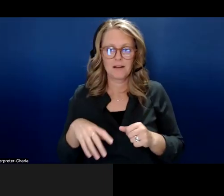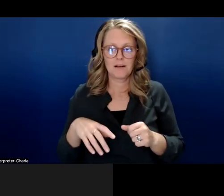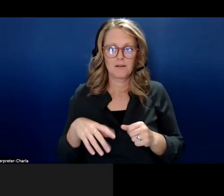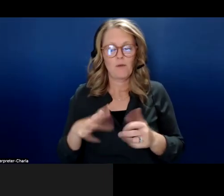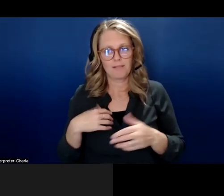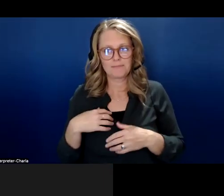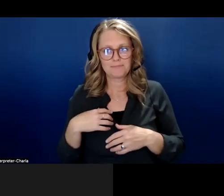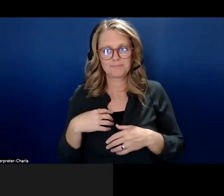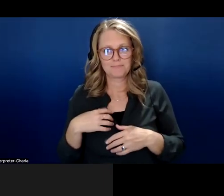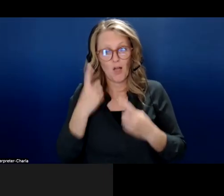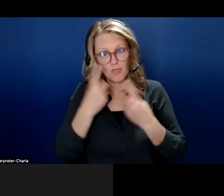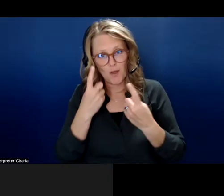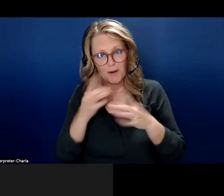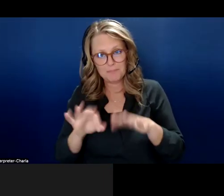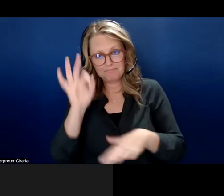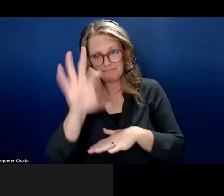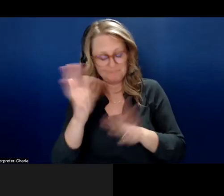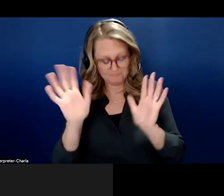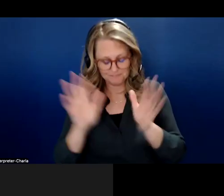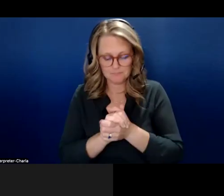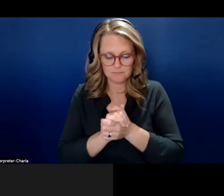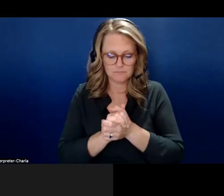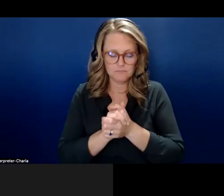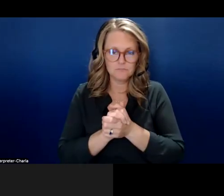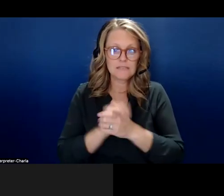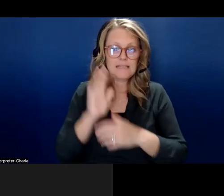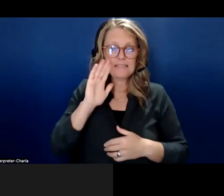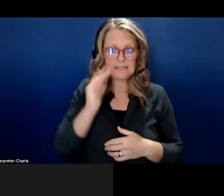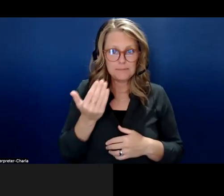but since, it does seem that that's probably, you know,